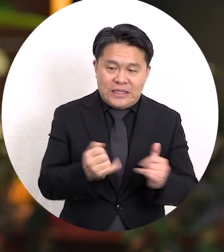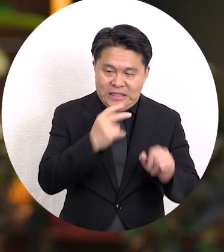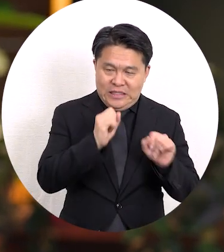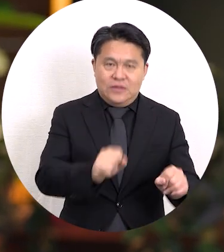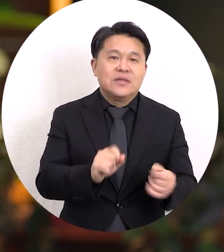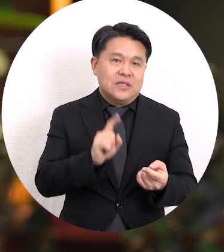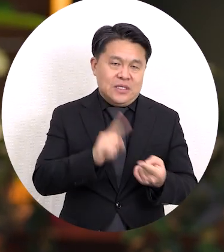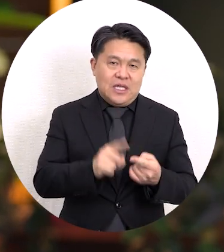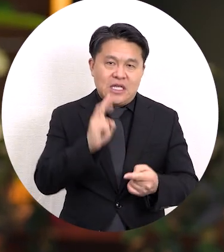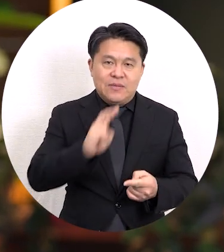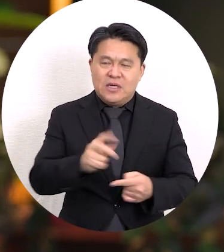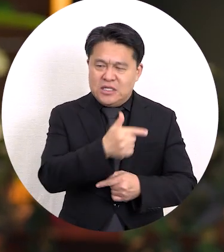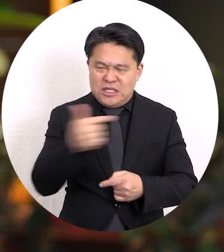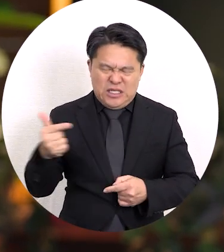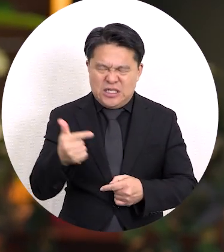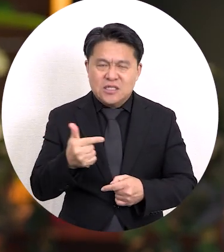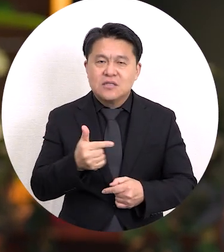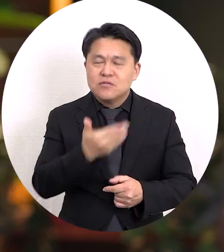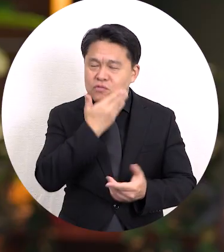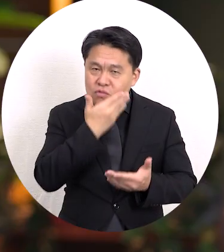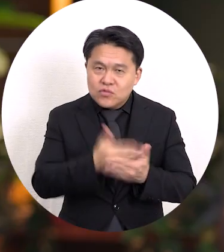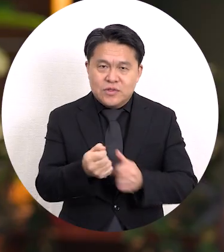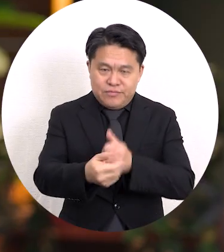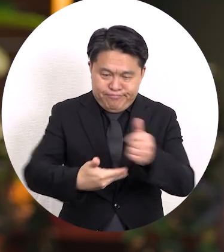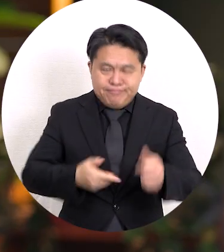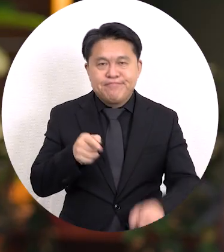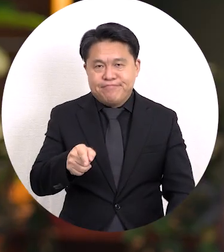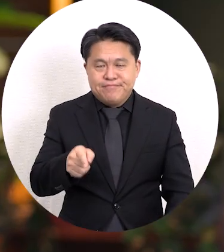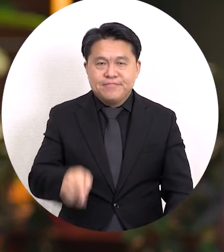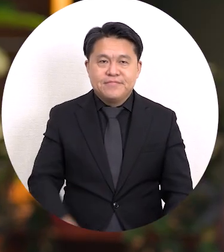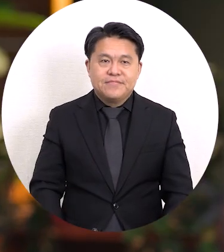but also recognize that music plays a crucial role